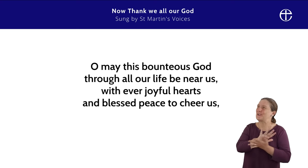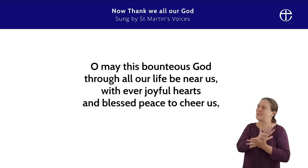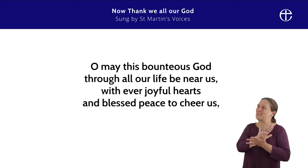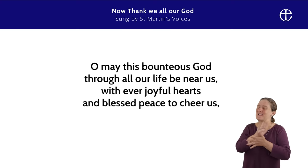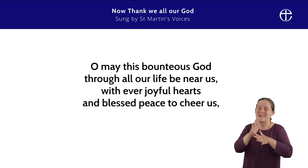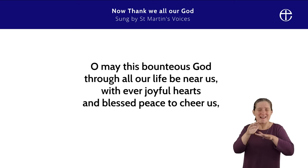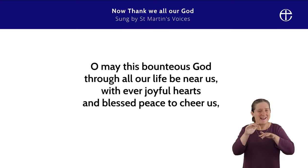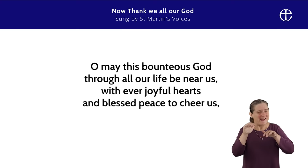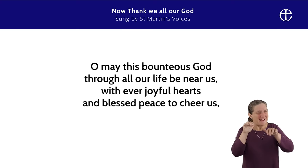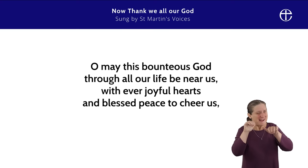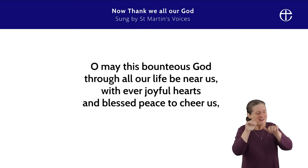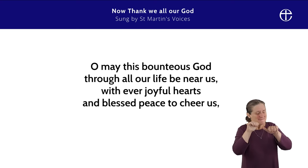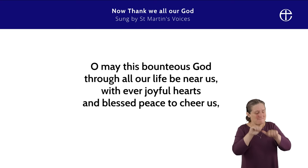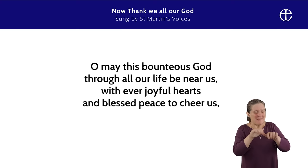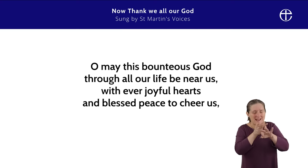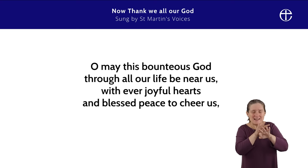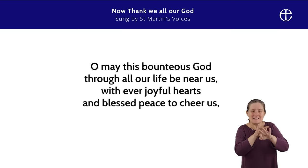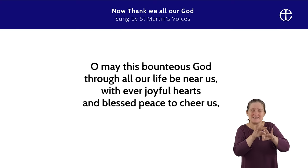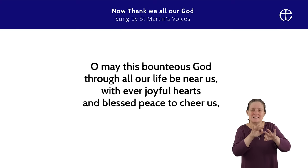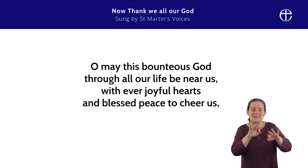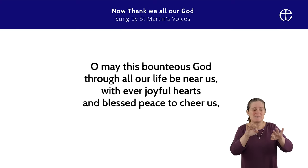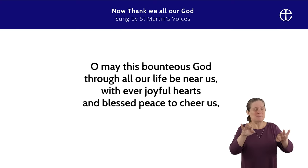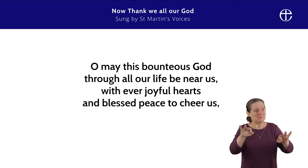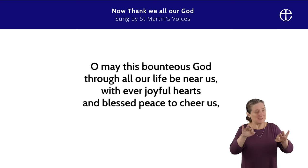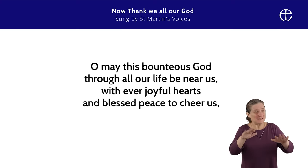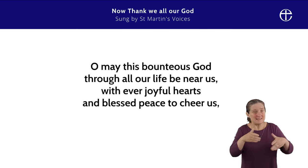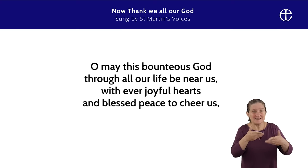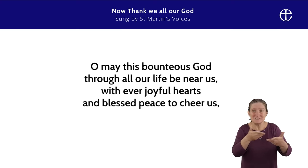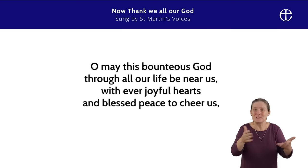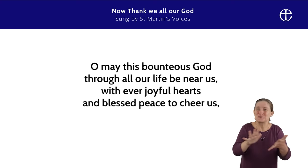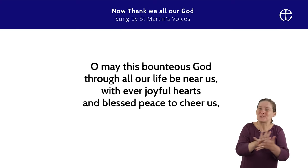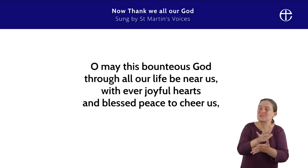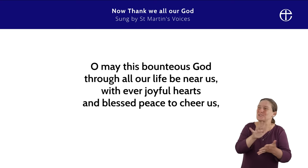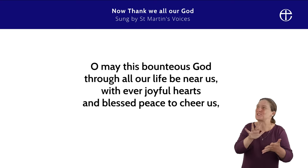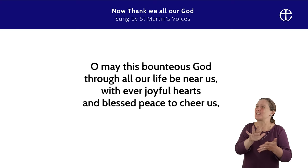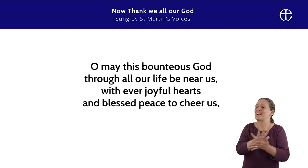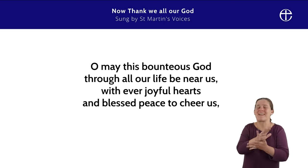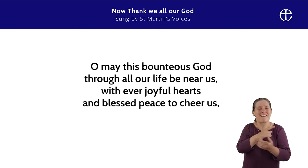And blessed peace to cheer us